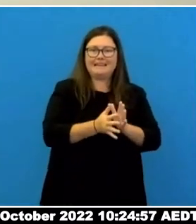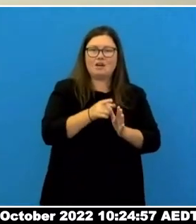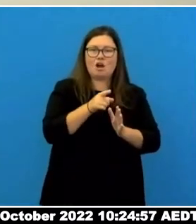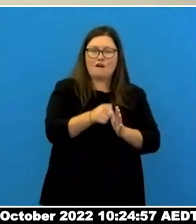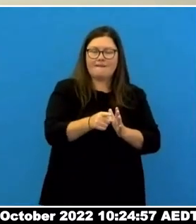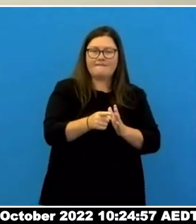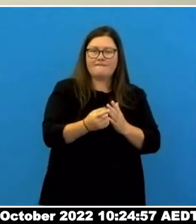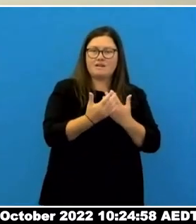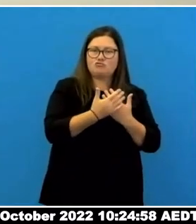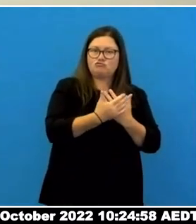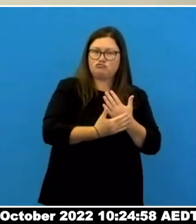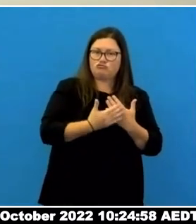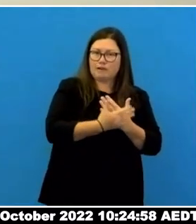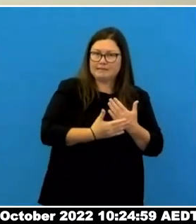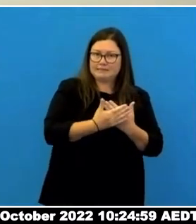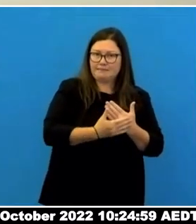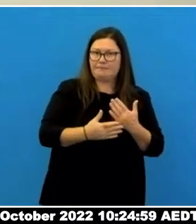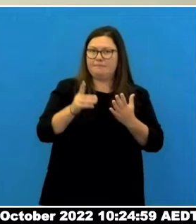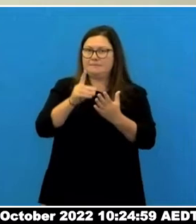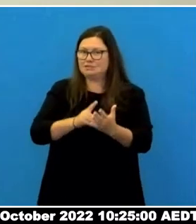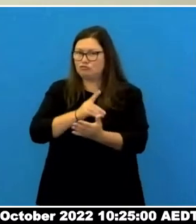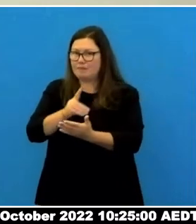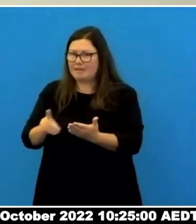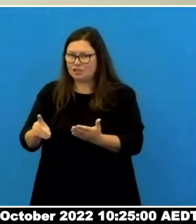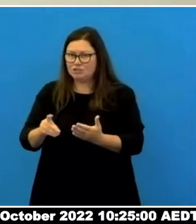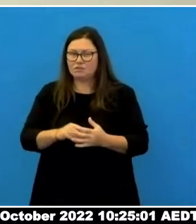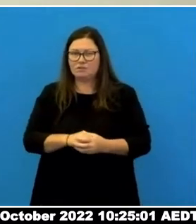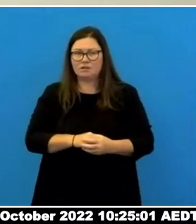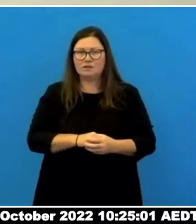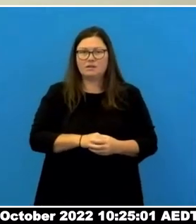Even in the area of racism there is wide consensus